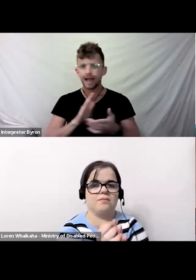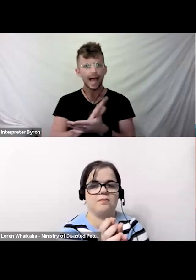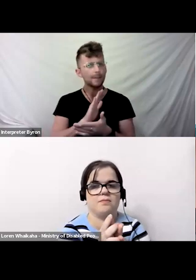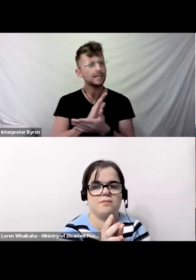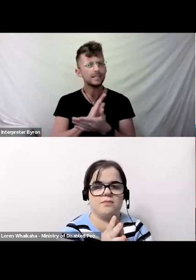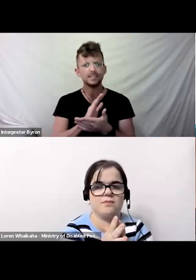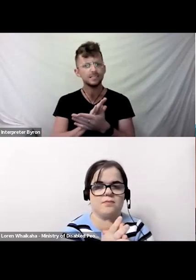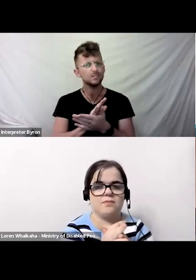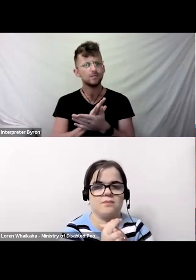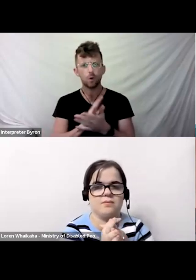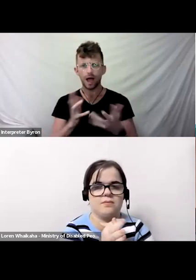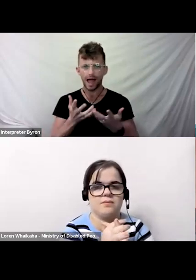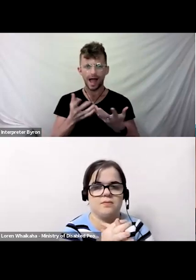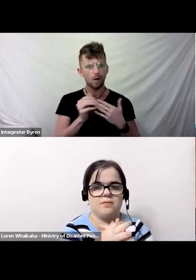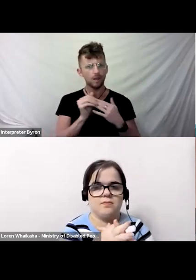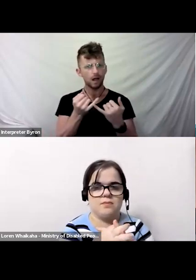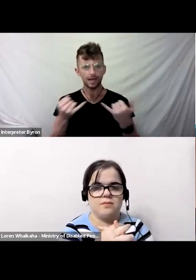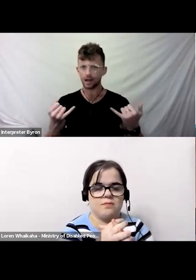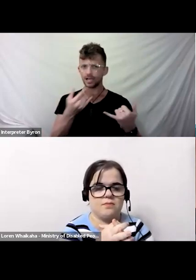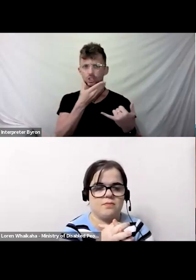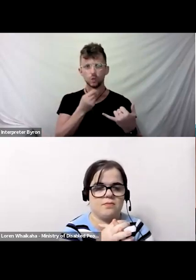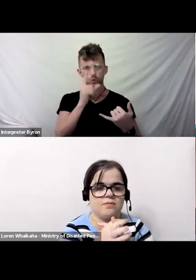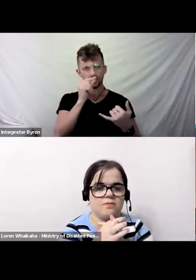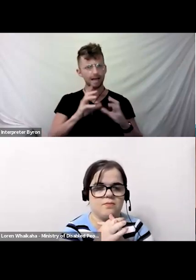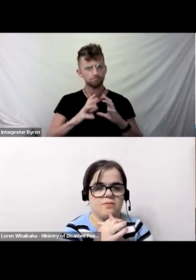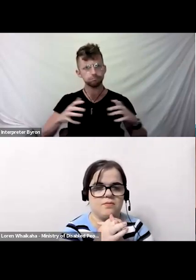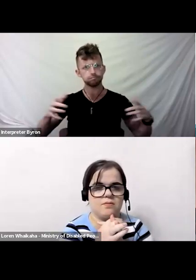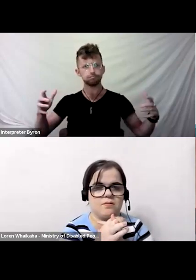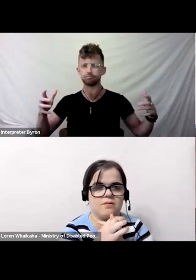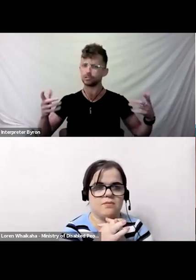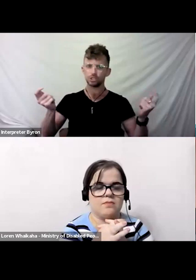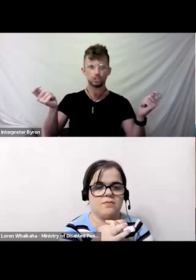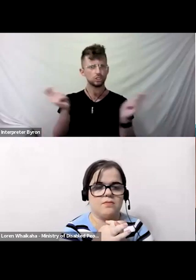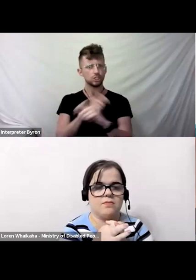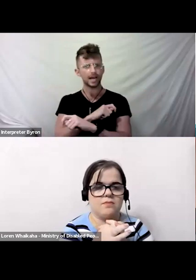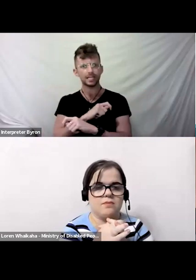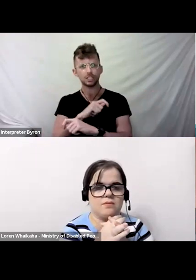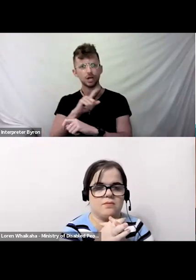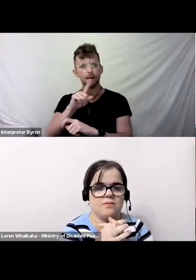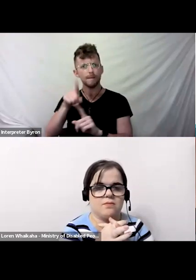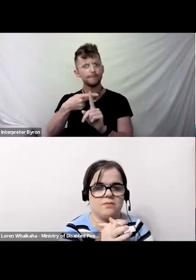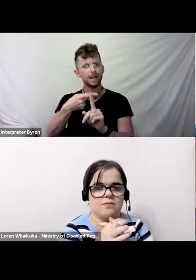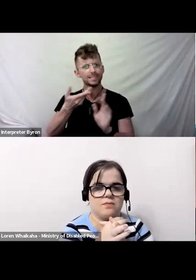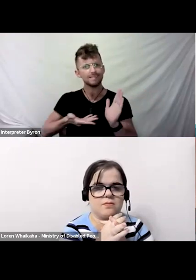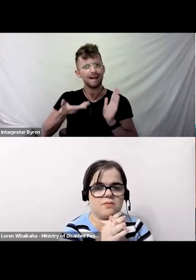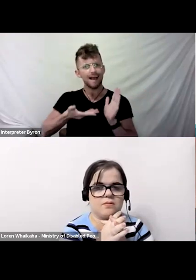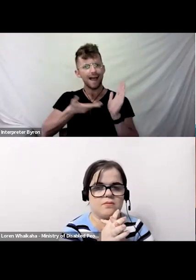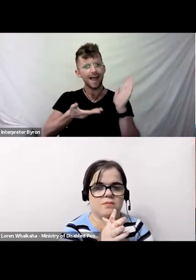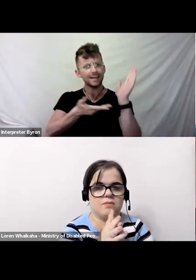and it probably is useful to have even more that could provide illustrative examples as to how the funding rules,